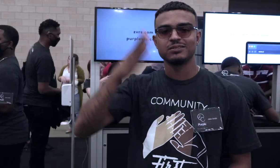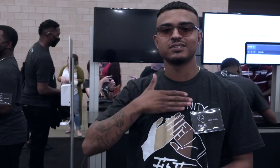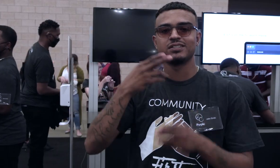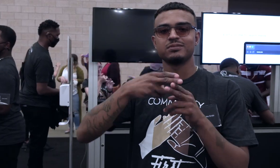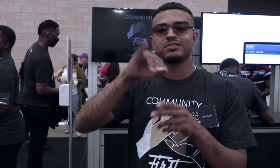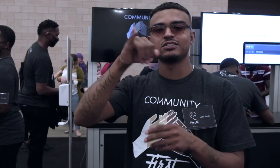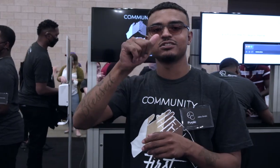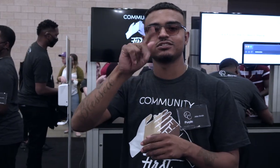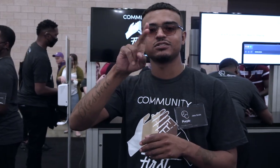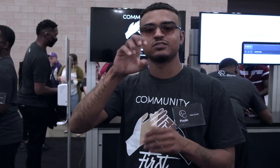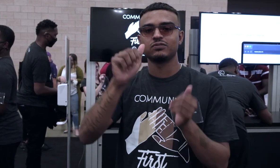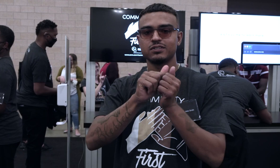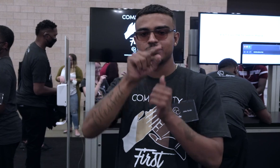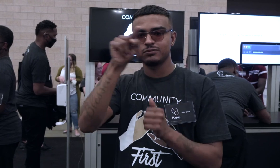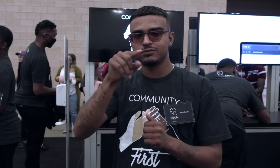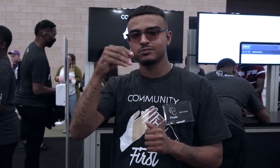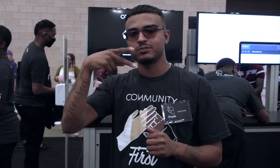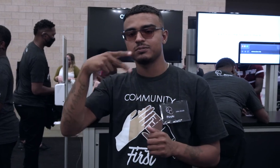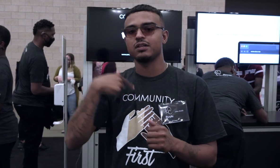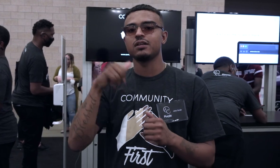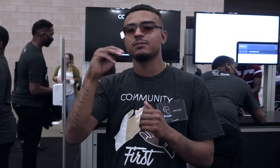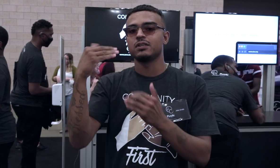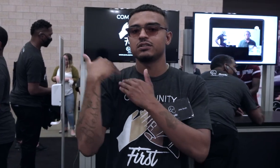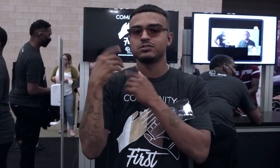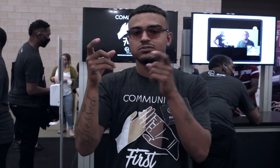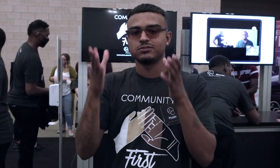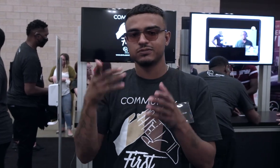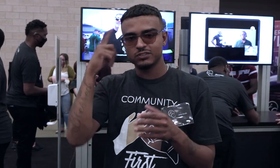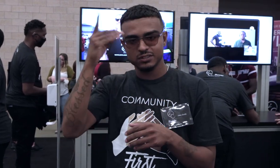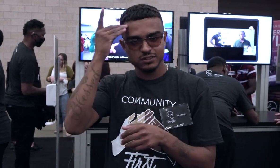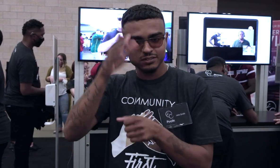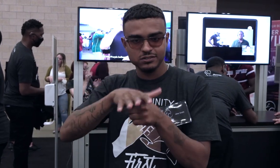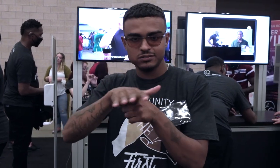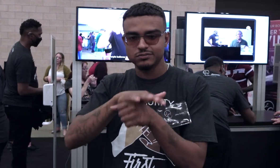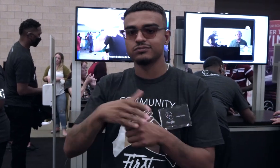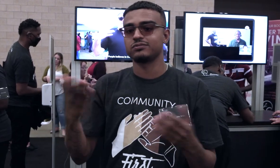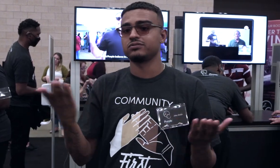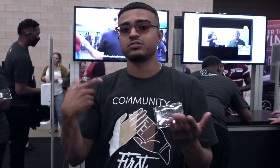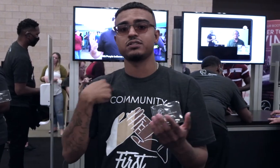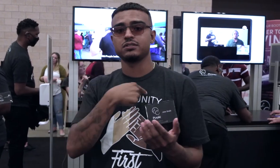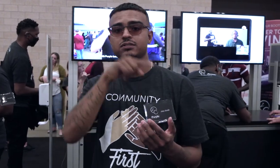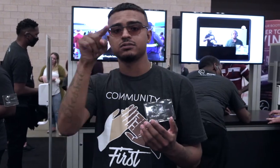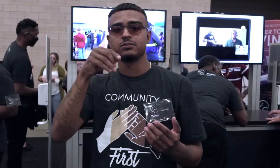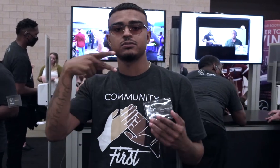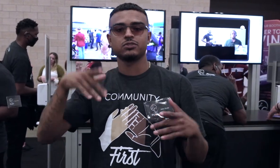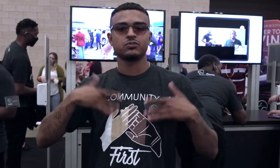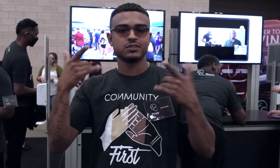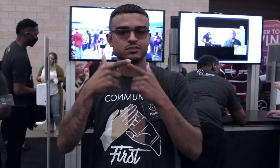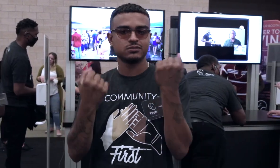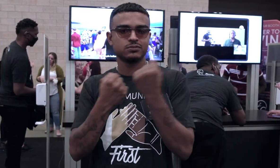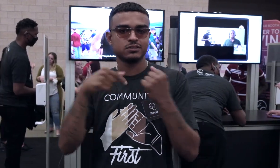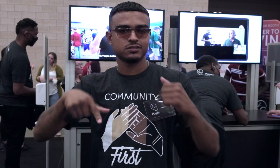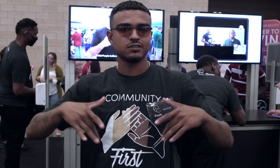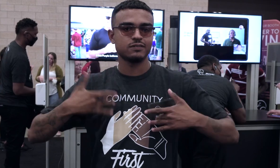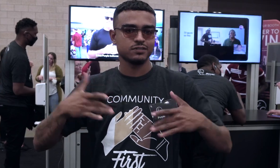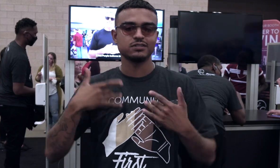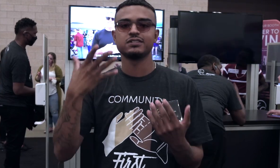Hello! My name is Jake with Z and Purple. I’m the manager for the Dallas area. Z and Purple is thrilled to be sponsoring this event.